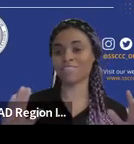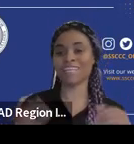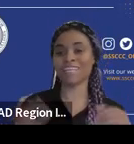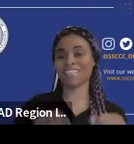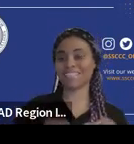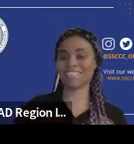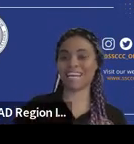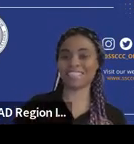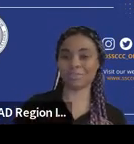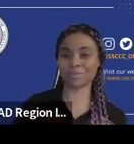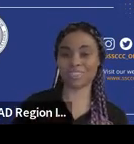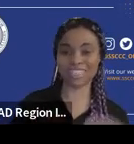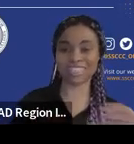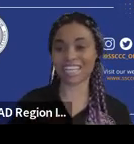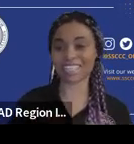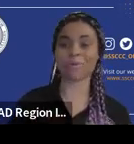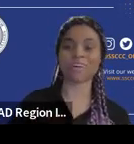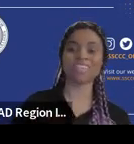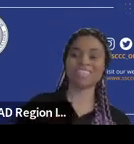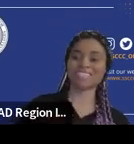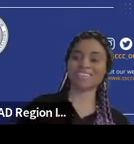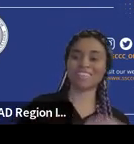resolution to take to the SSCCC, get state support.